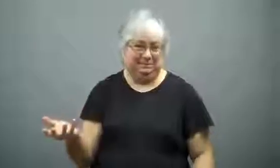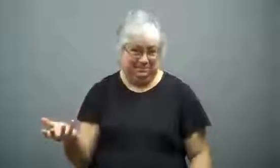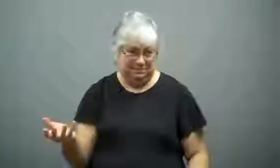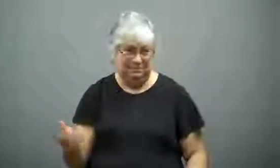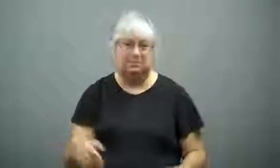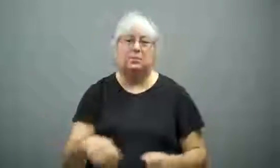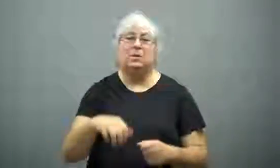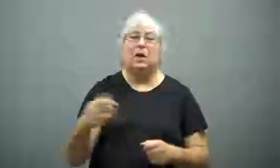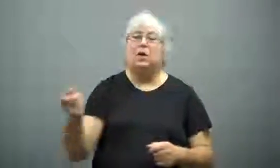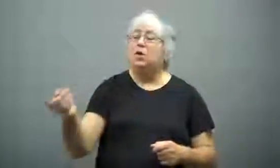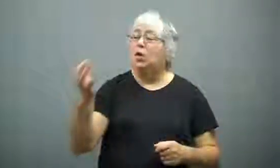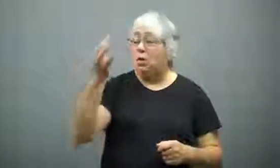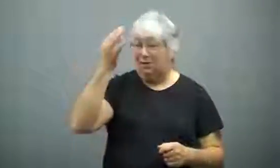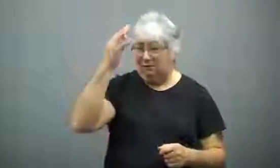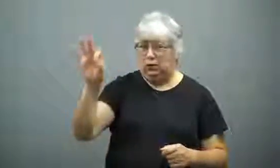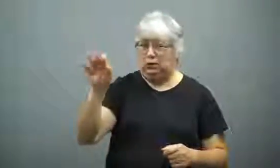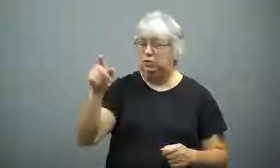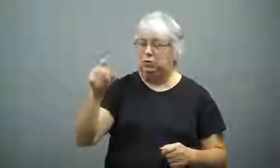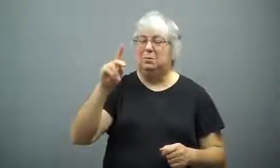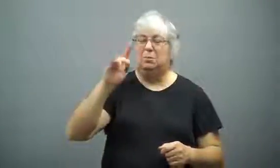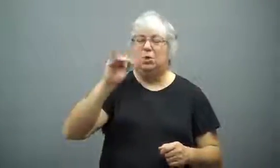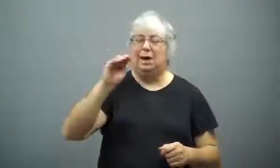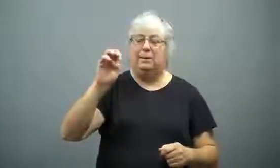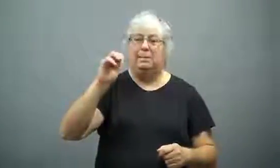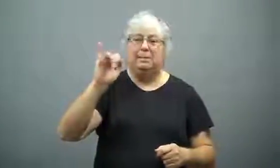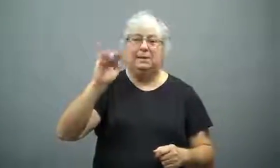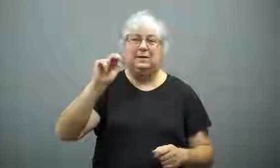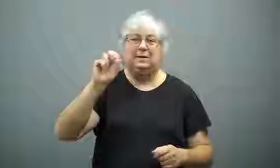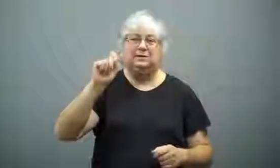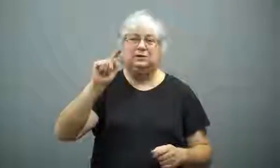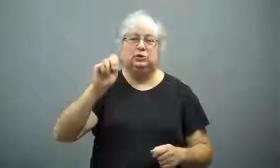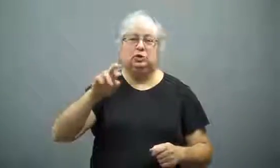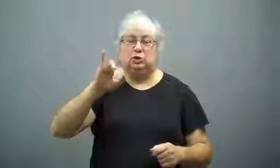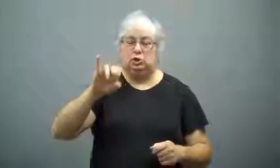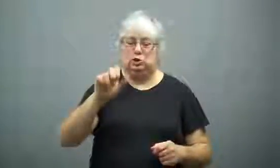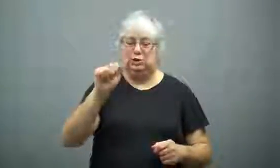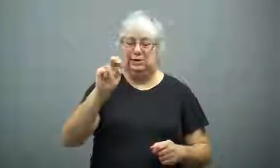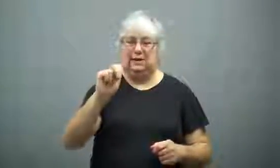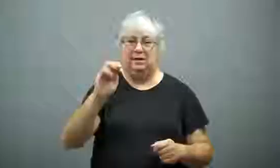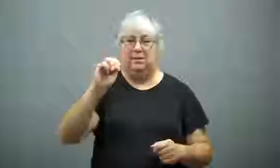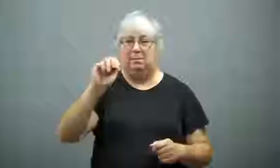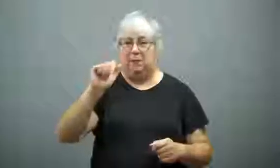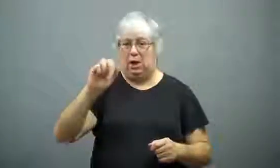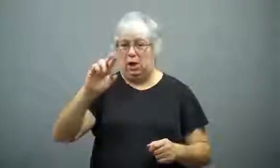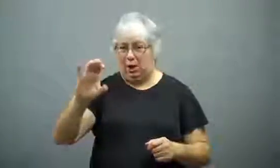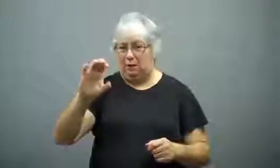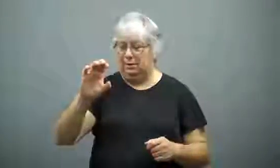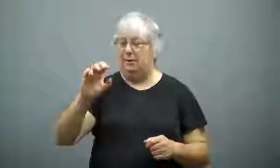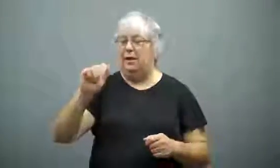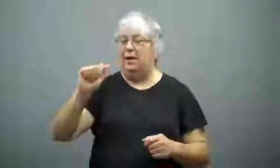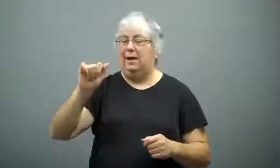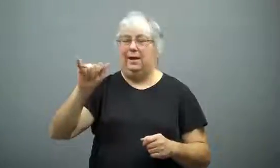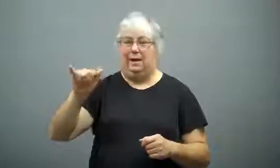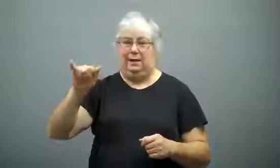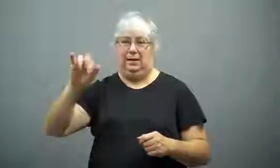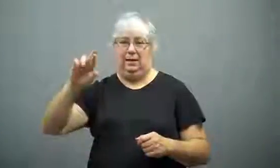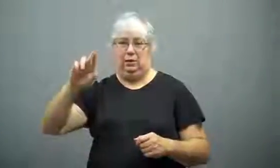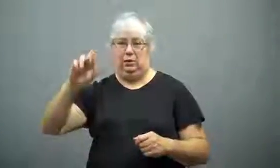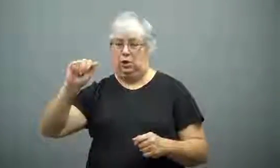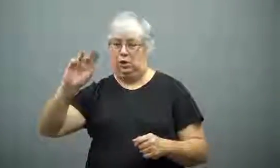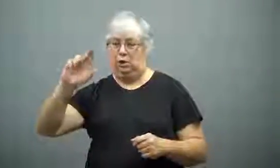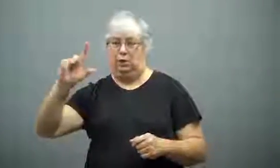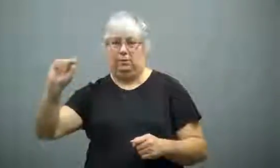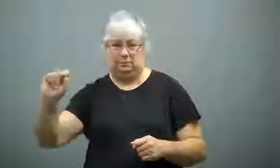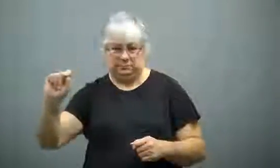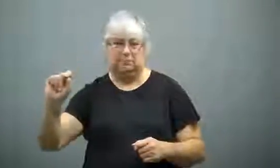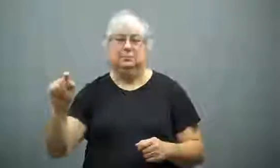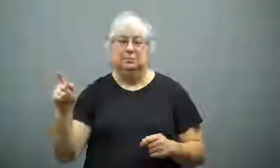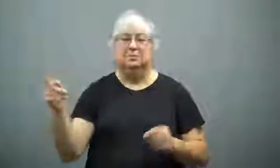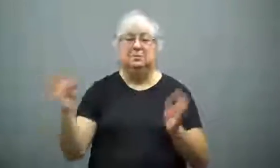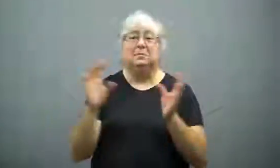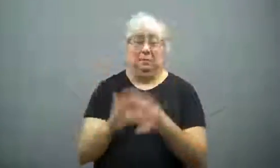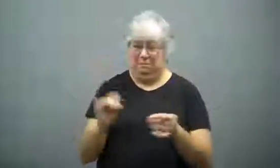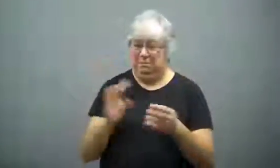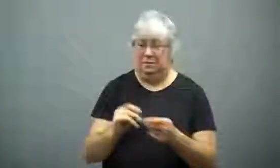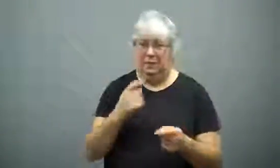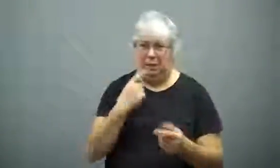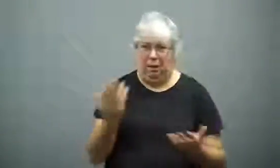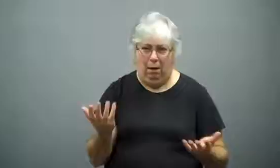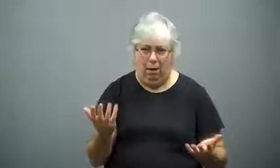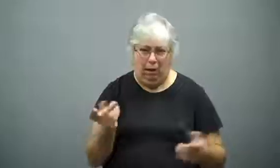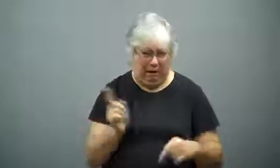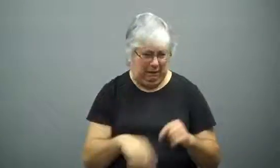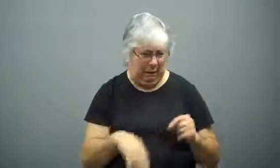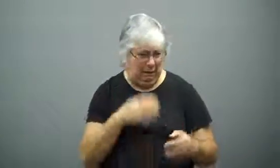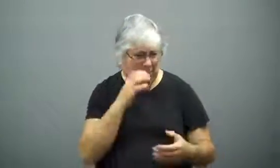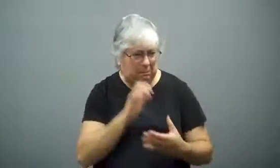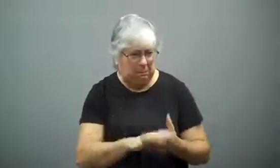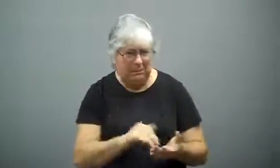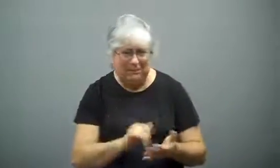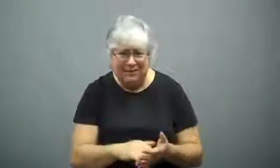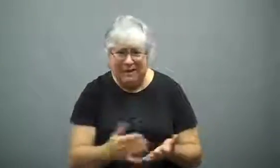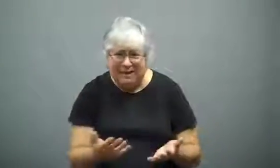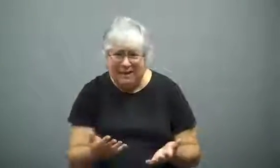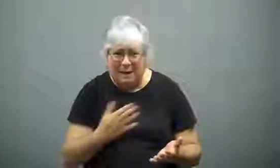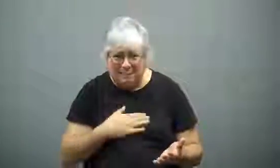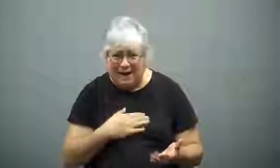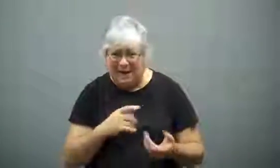French Prime Minister Jean-Marc Avrault